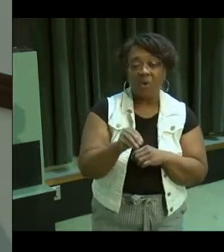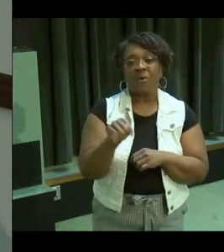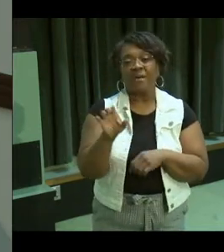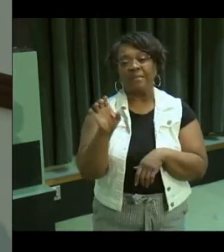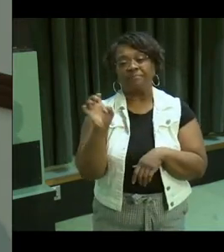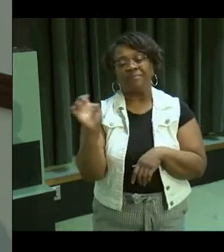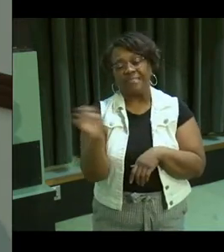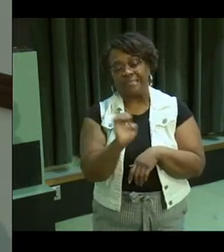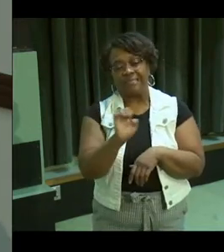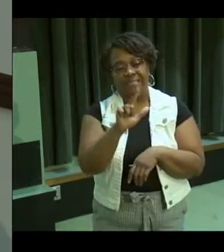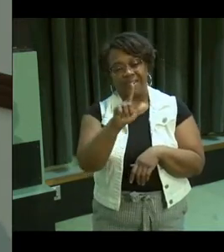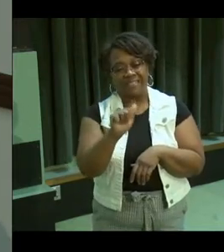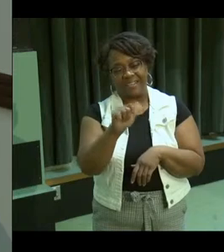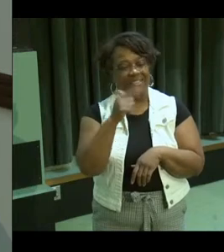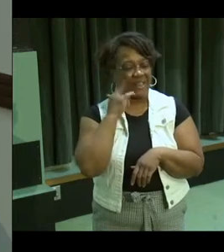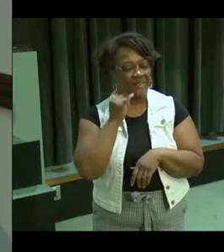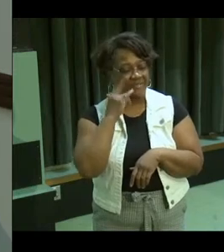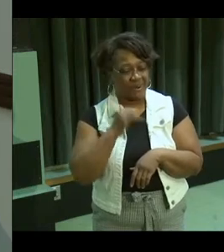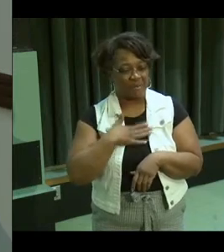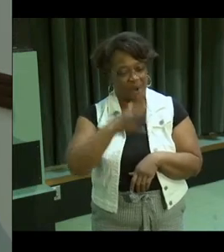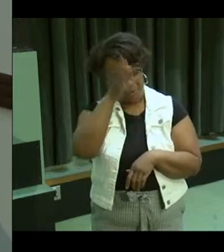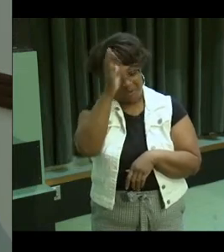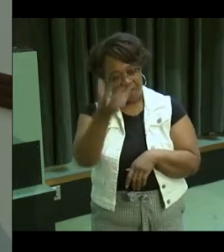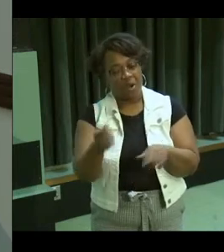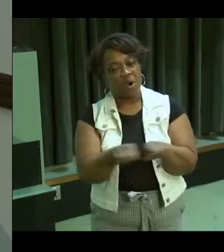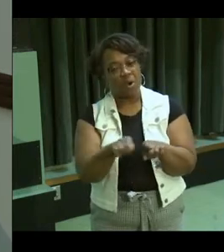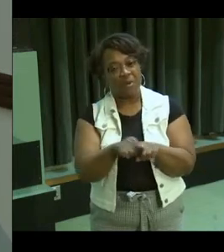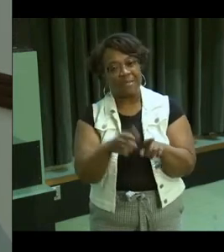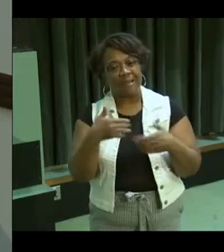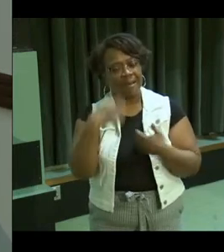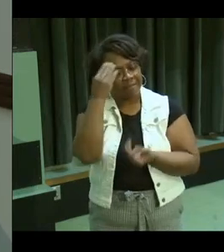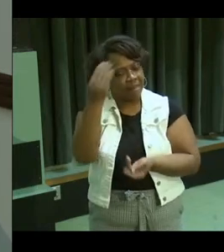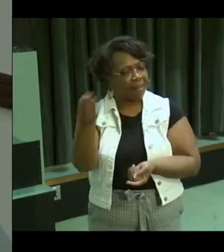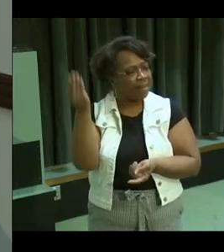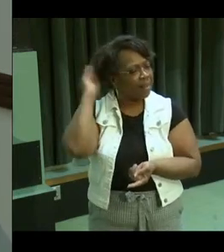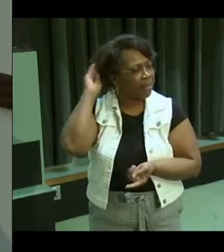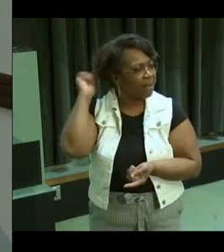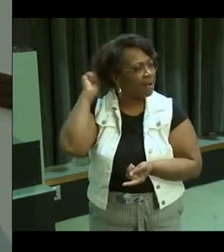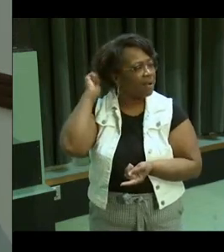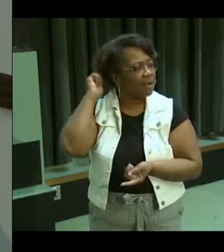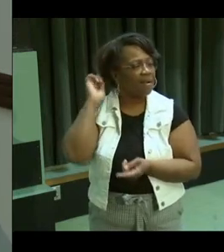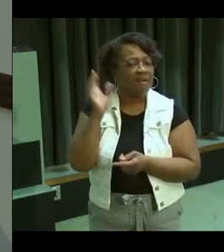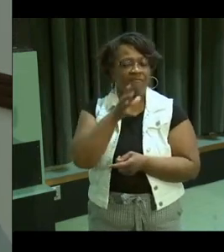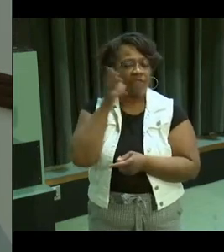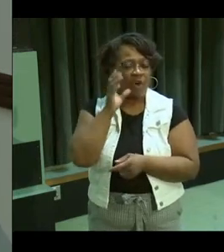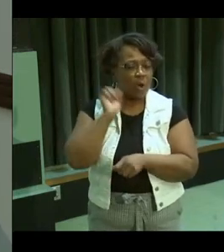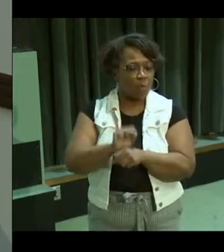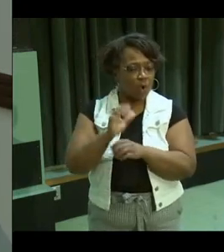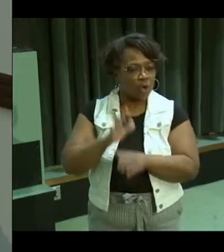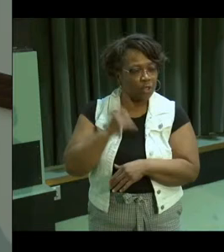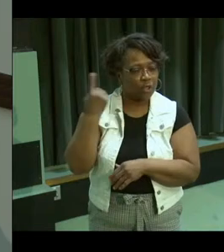the CSO out in East Los Angeles, California, my grandfather